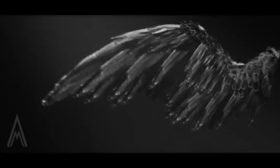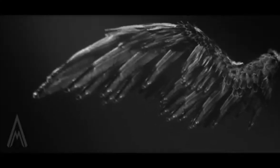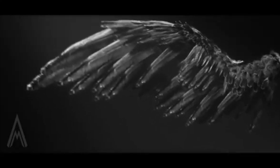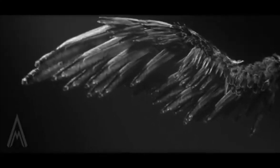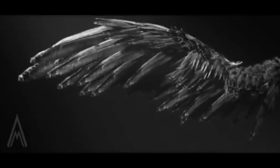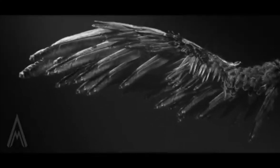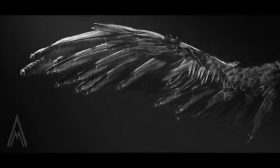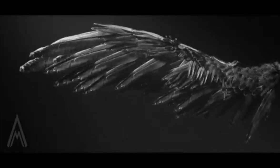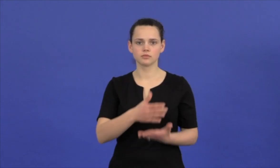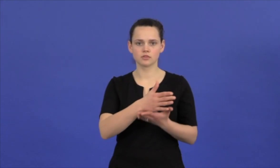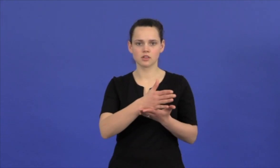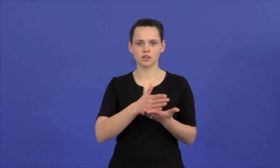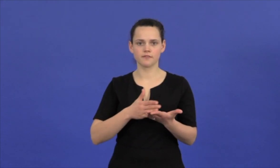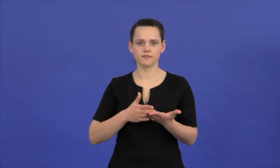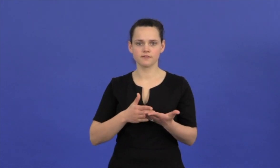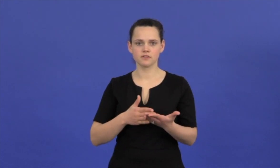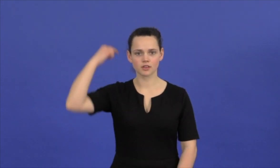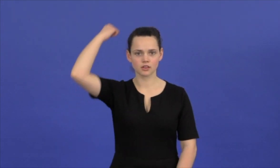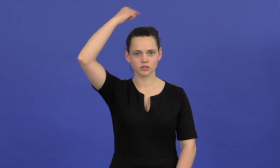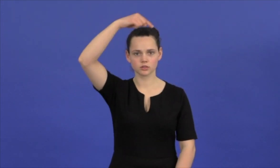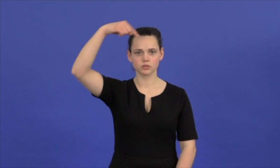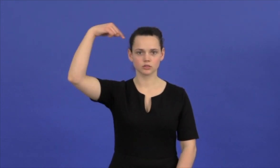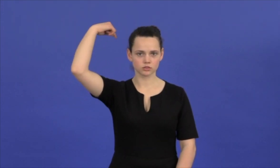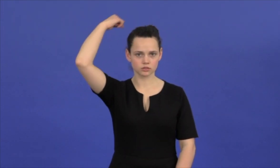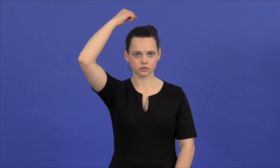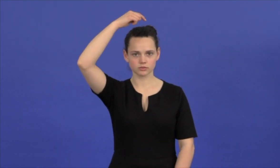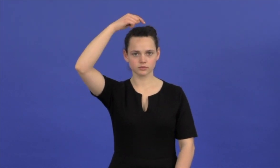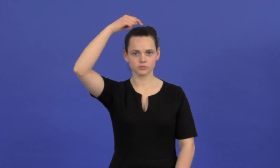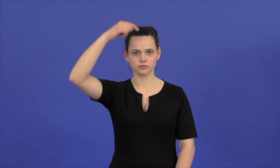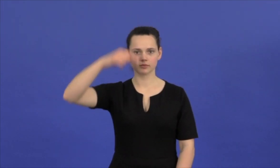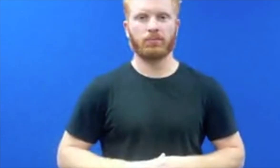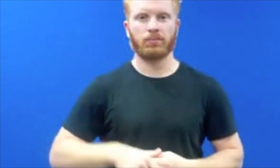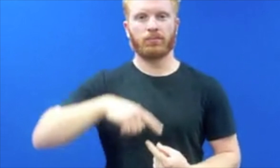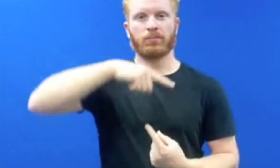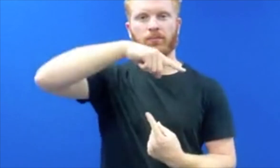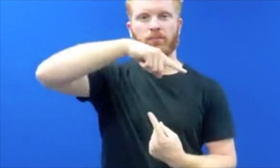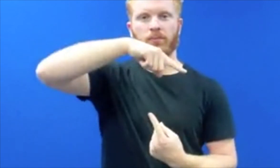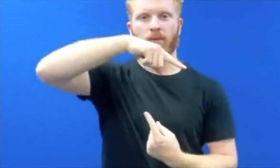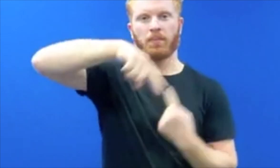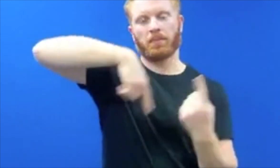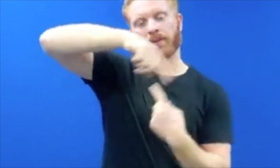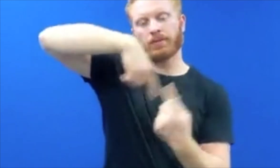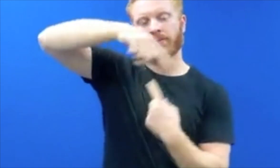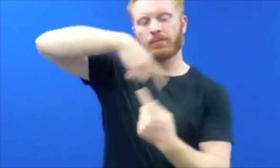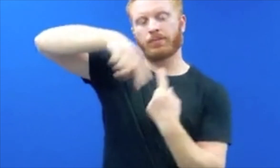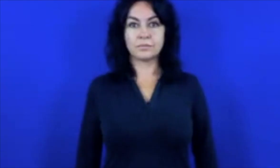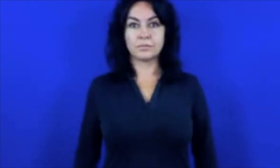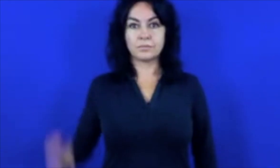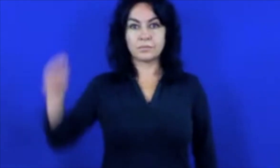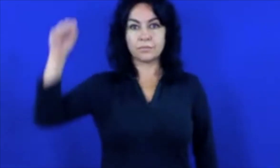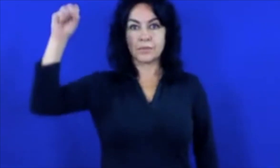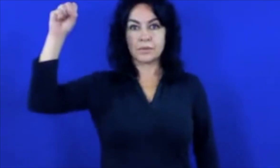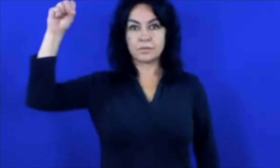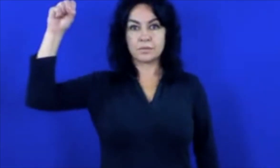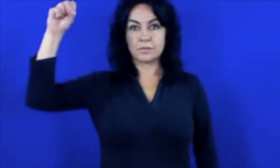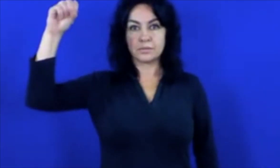almost half an Angel... a whirling Holy Ghost...